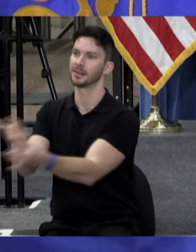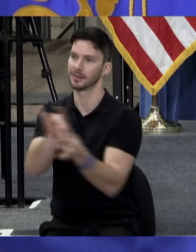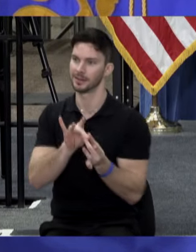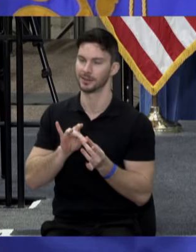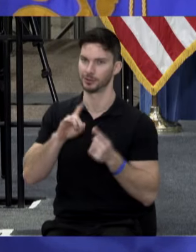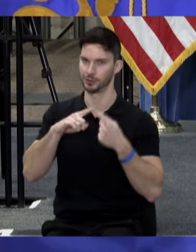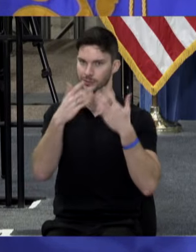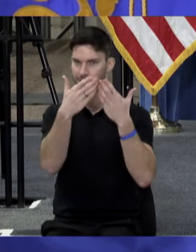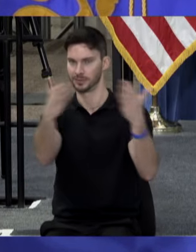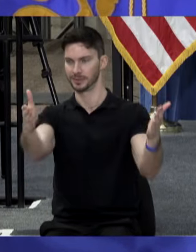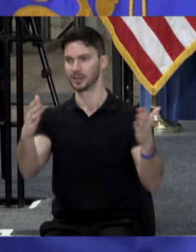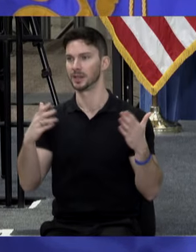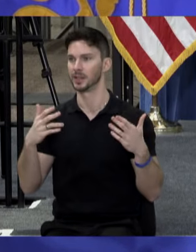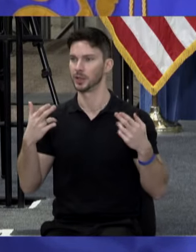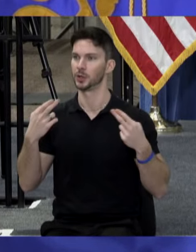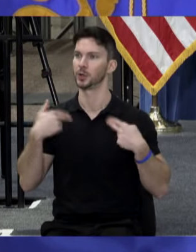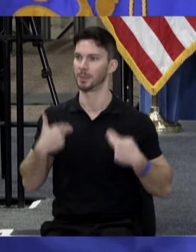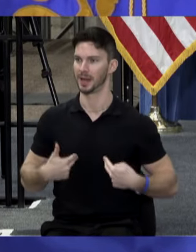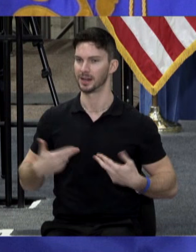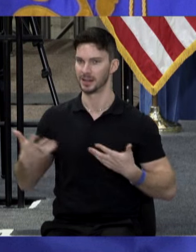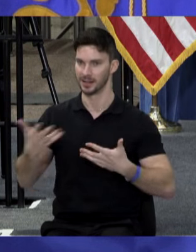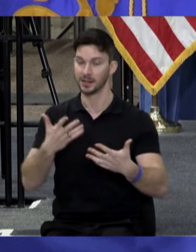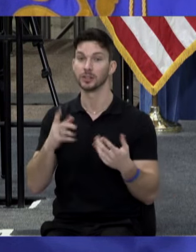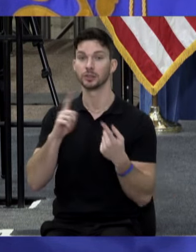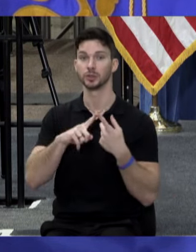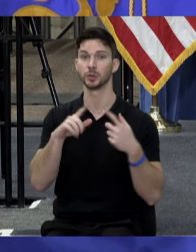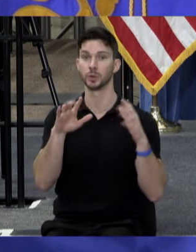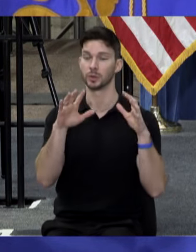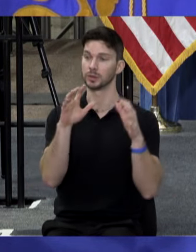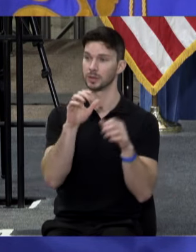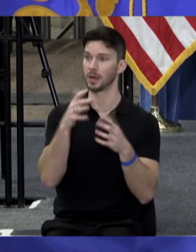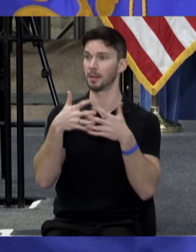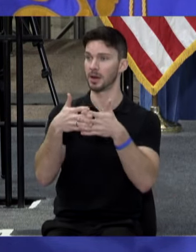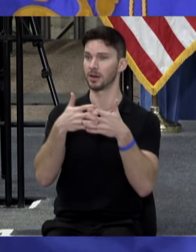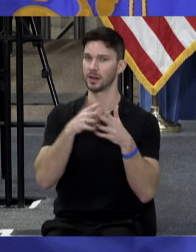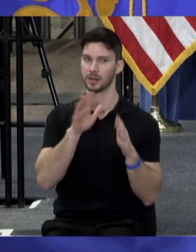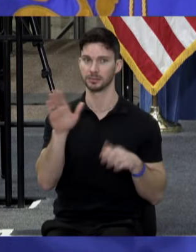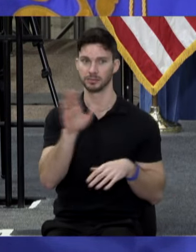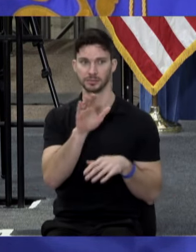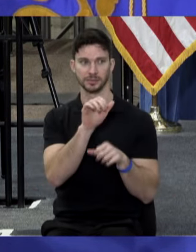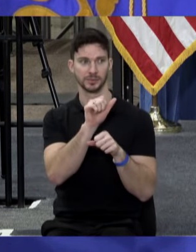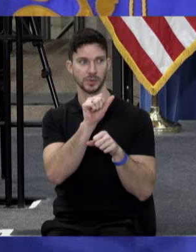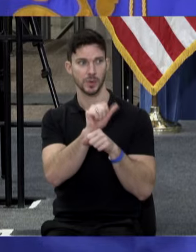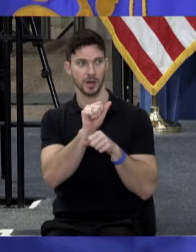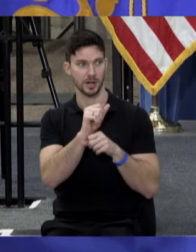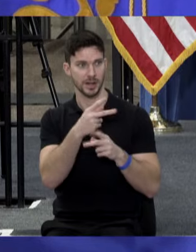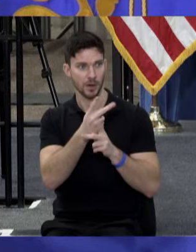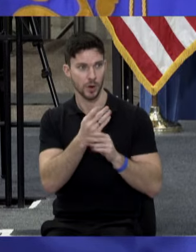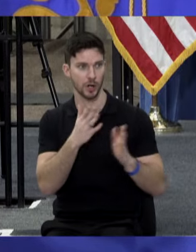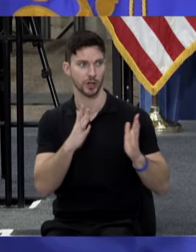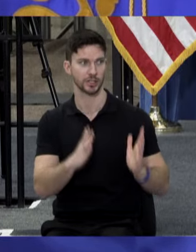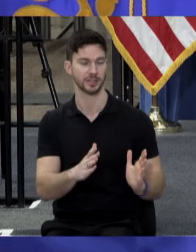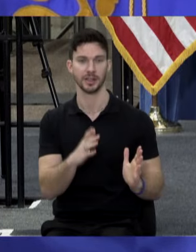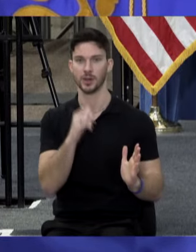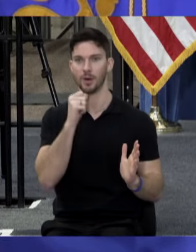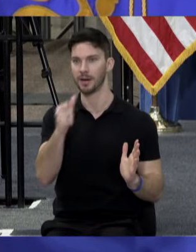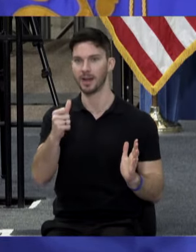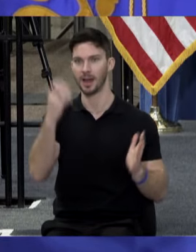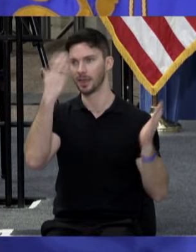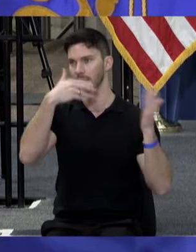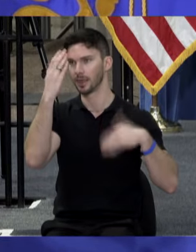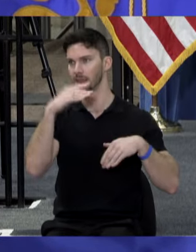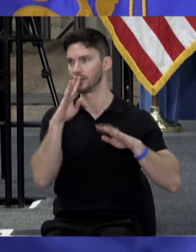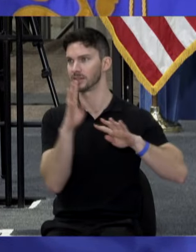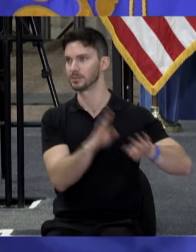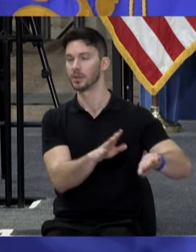To America's caregivers, you are not invisible. You are indispensable. HHS stands with you.